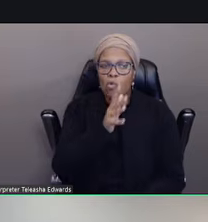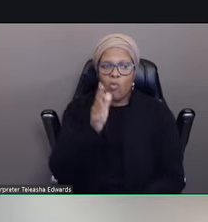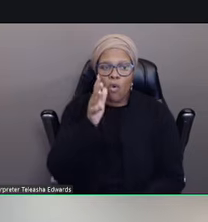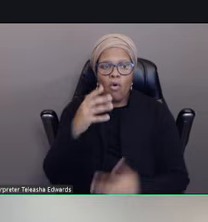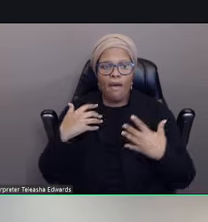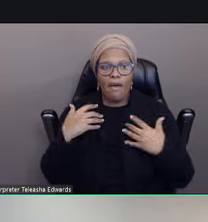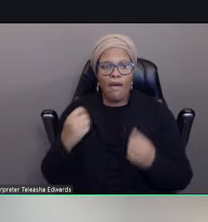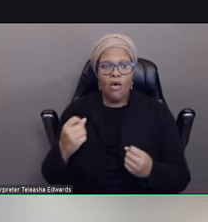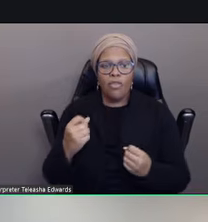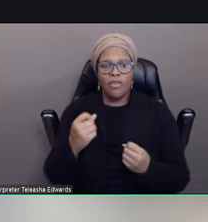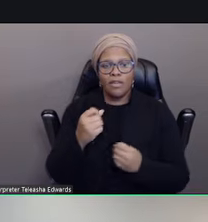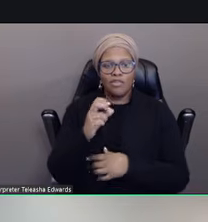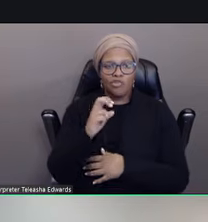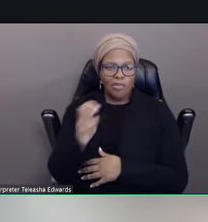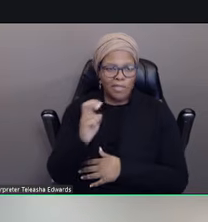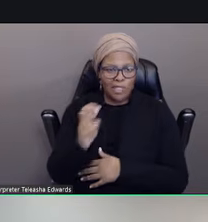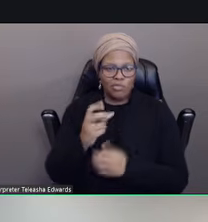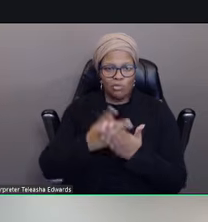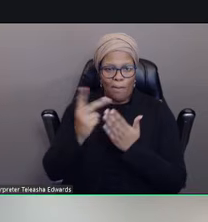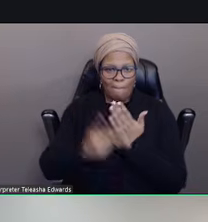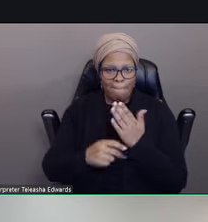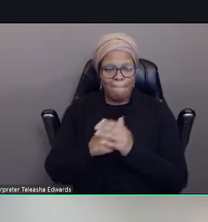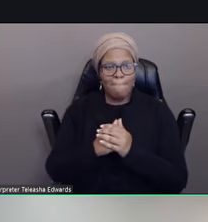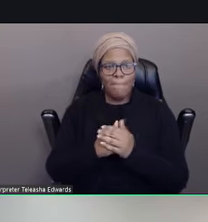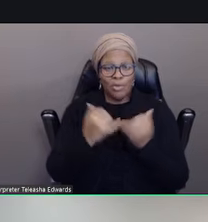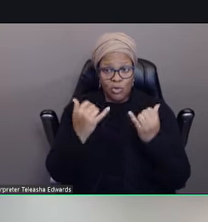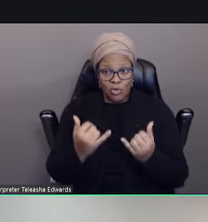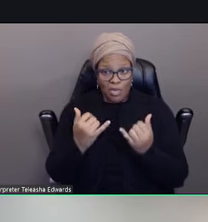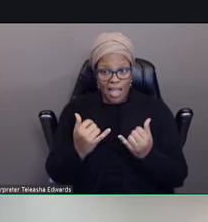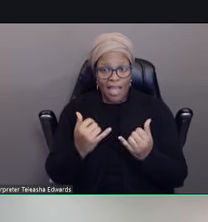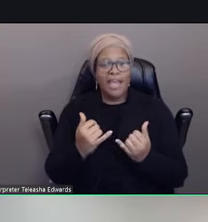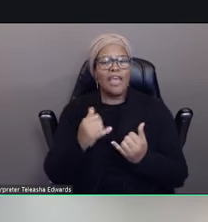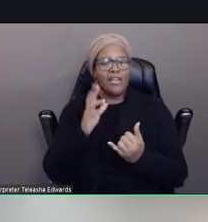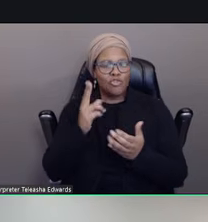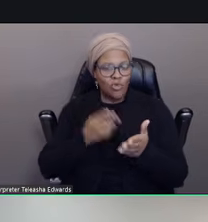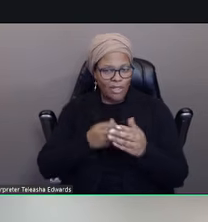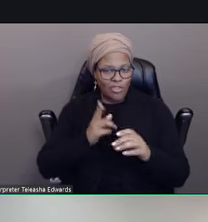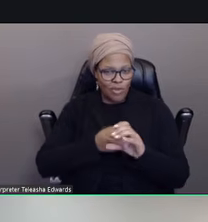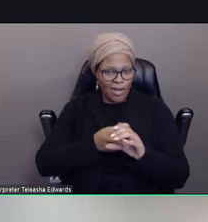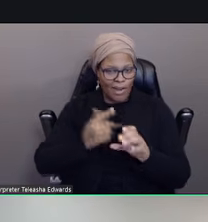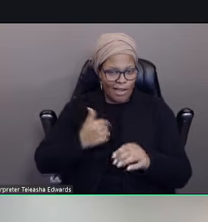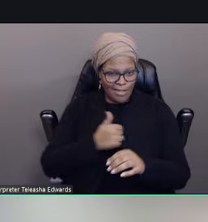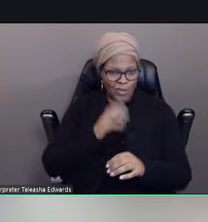us today is our Secretary Devdutta Sangvai who will provide some opening remarks about this